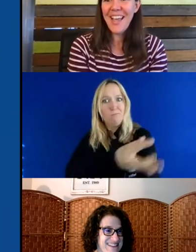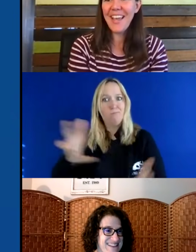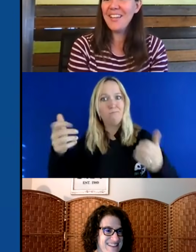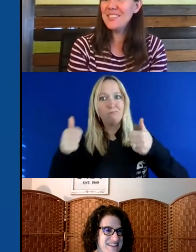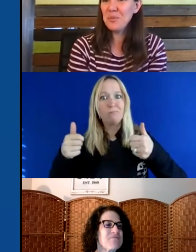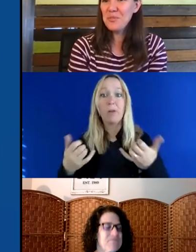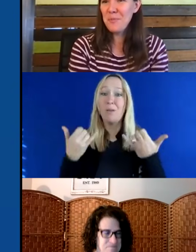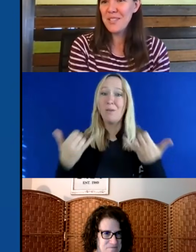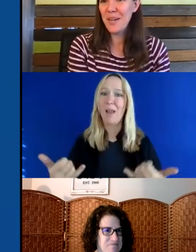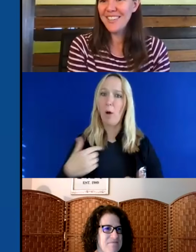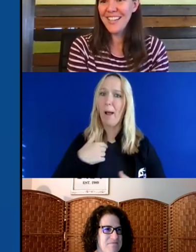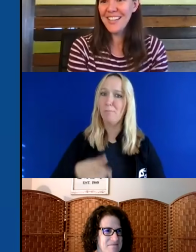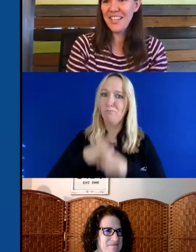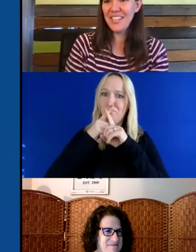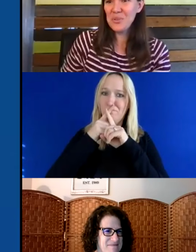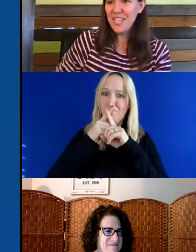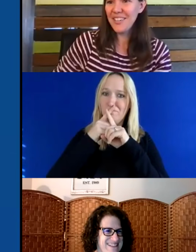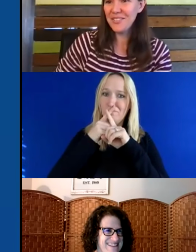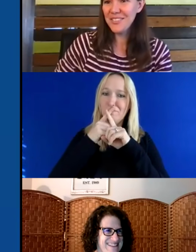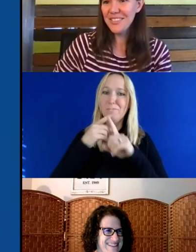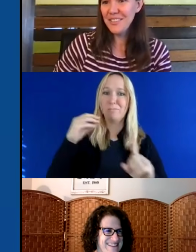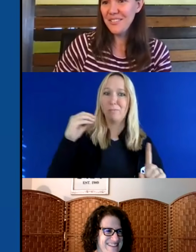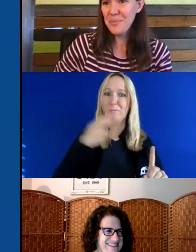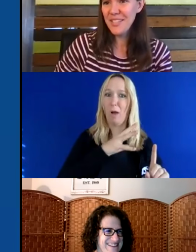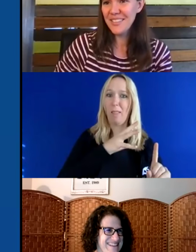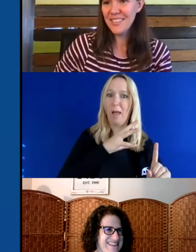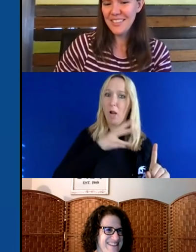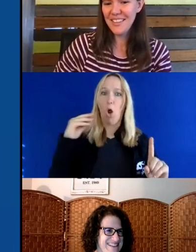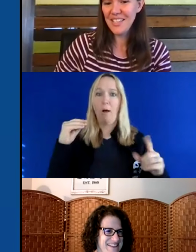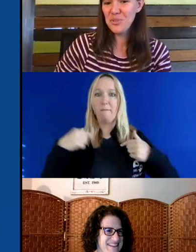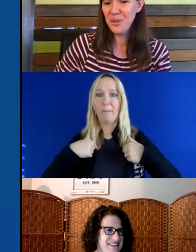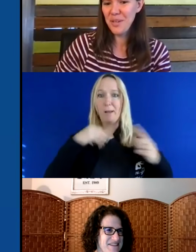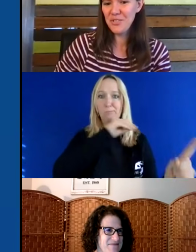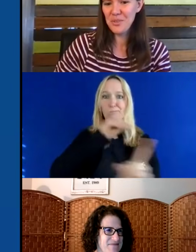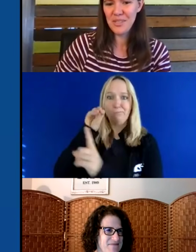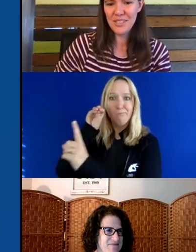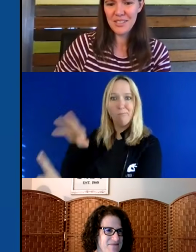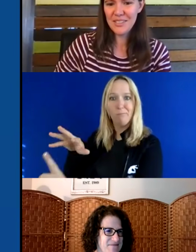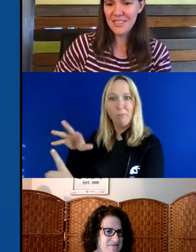and remove my spotlight, and let you take over from here. Thank you so much for being here.